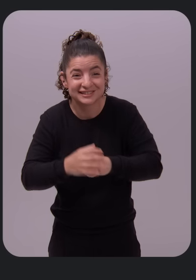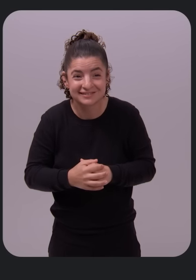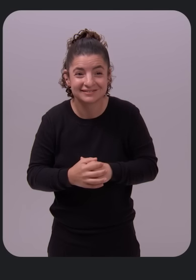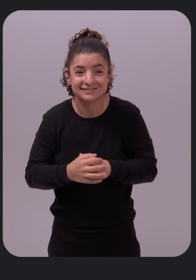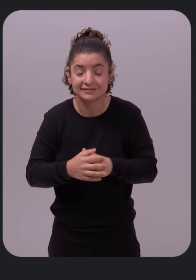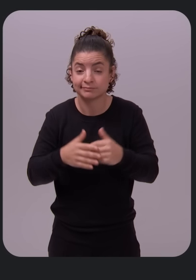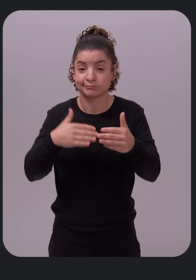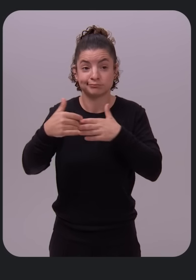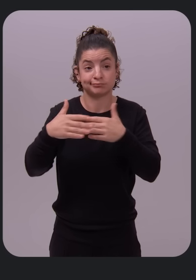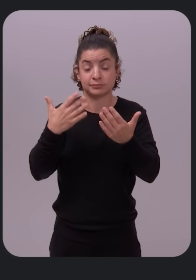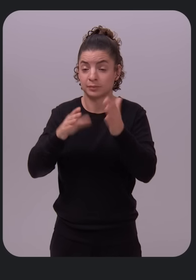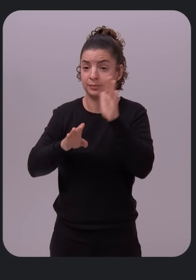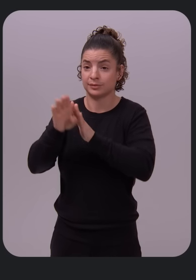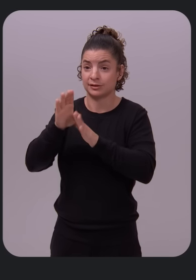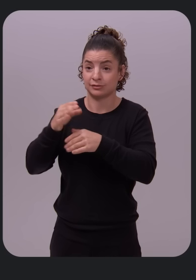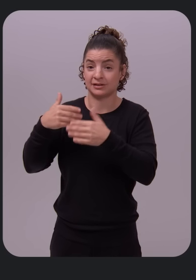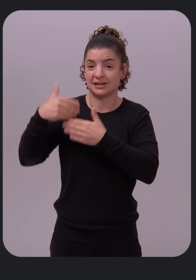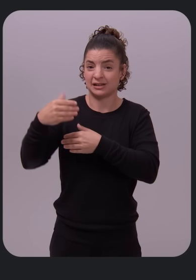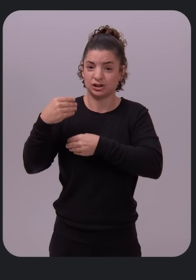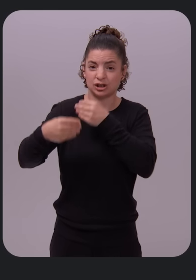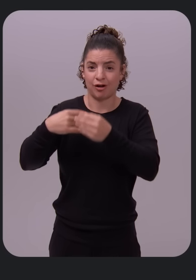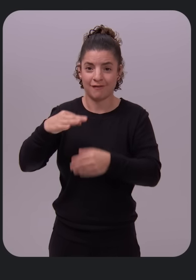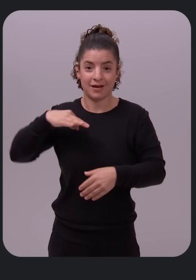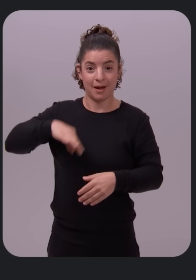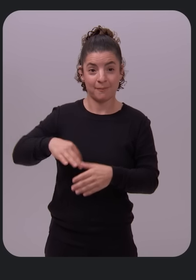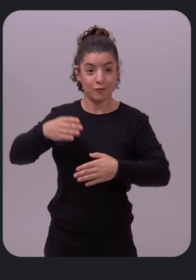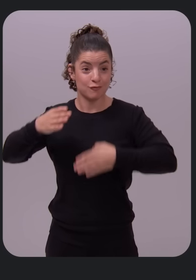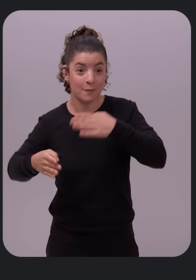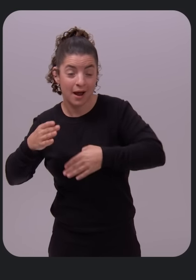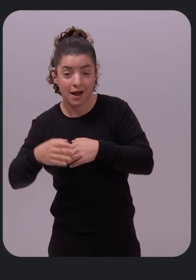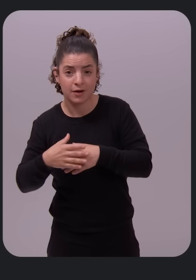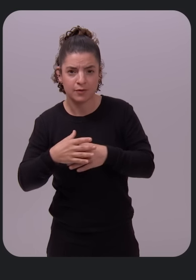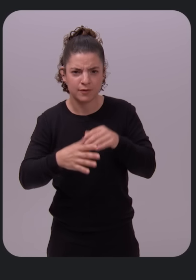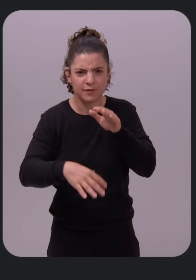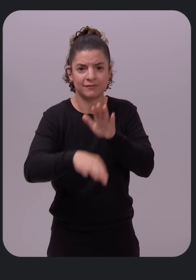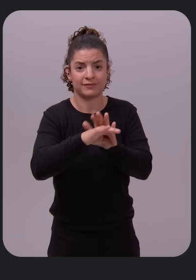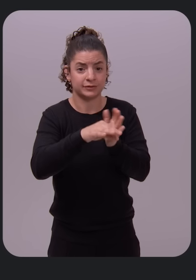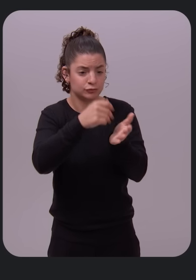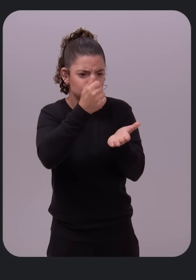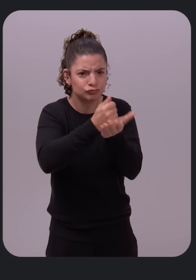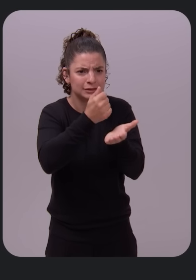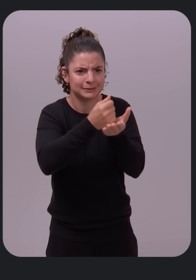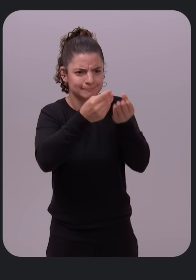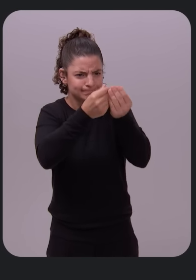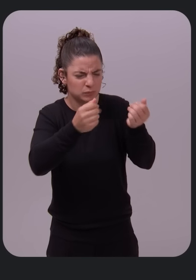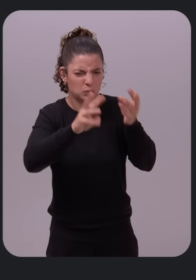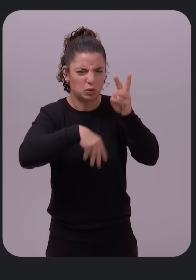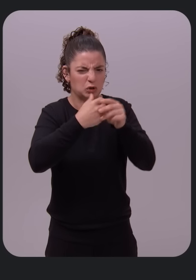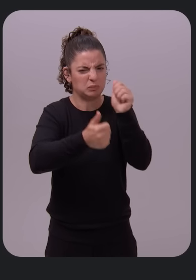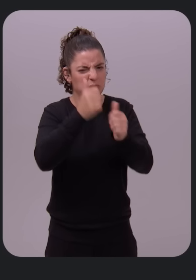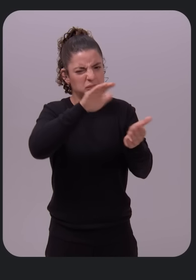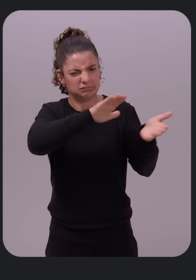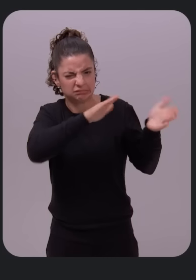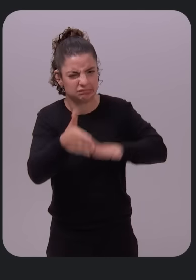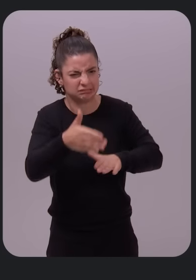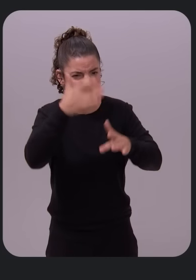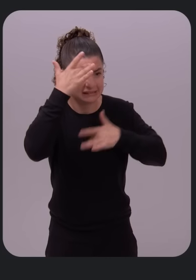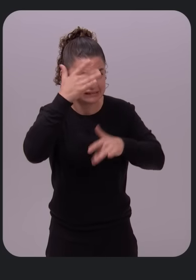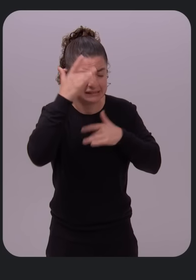Whether it's building the next generation of helpful robots, finding treatments for the world's deadliest diseases,